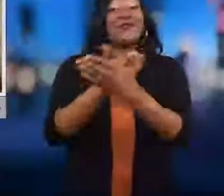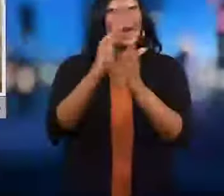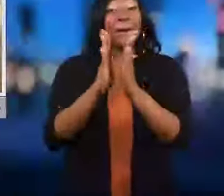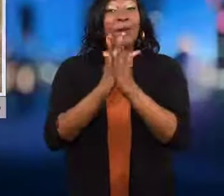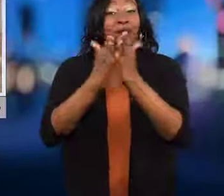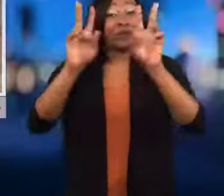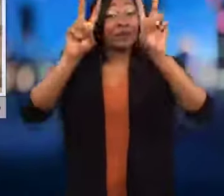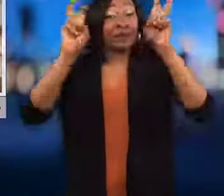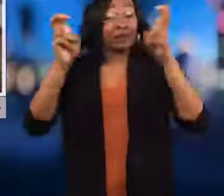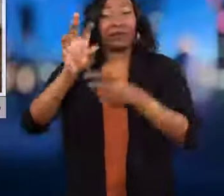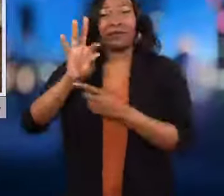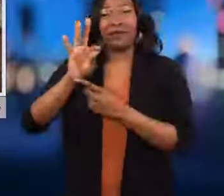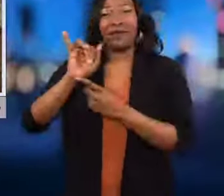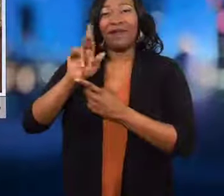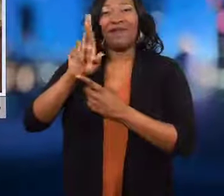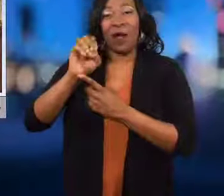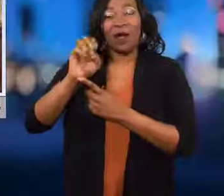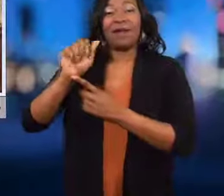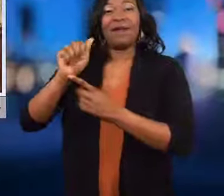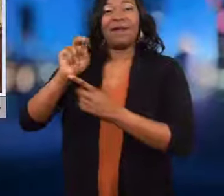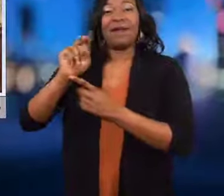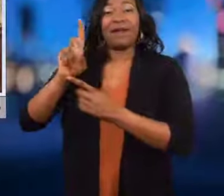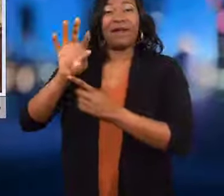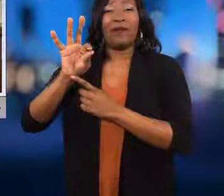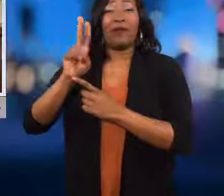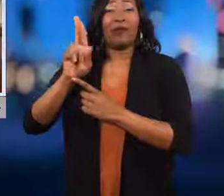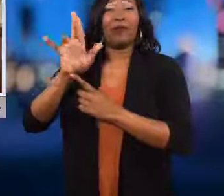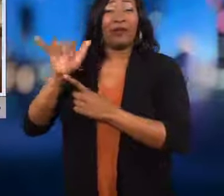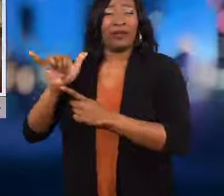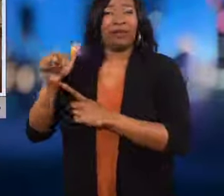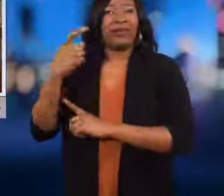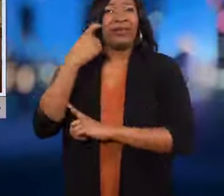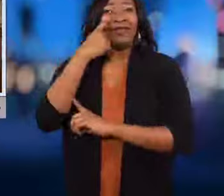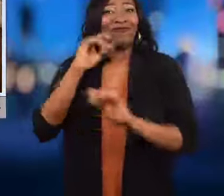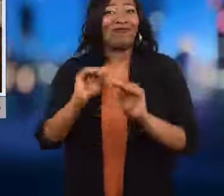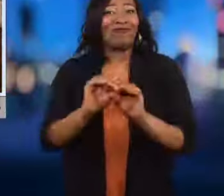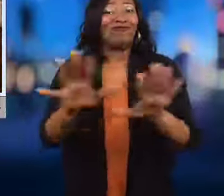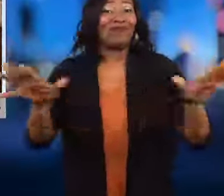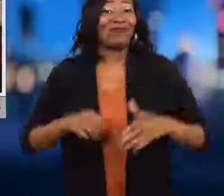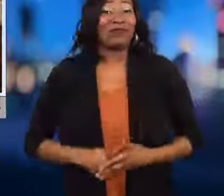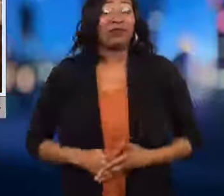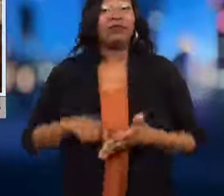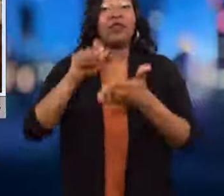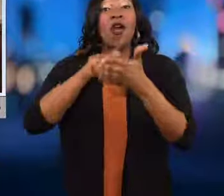A new book entitled "Fire and Fury" was just released.